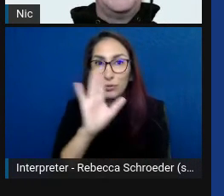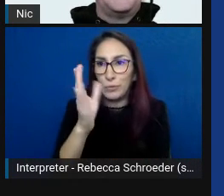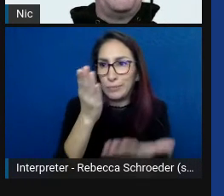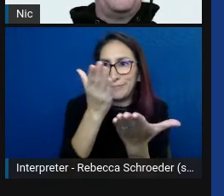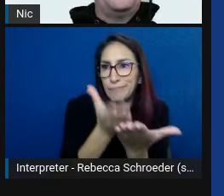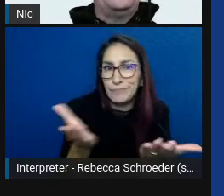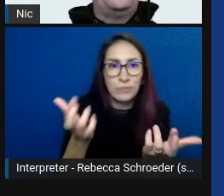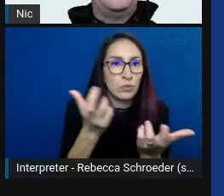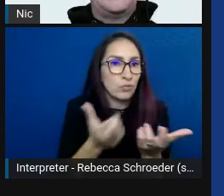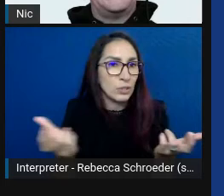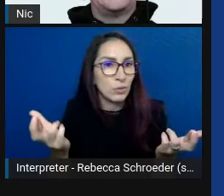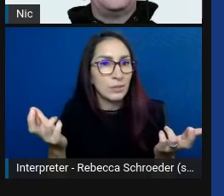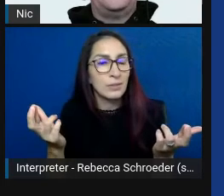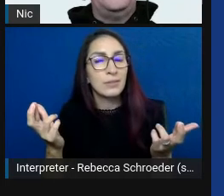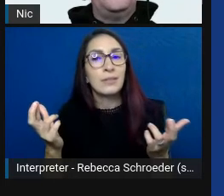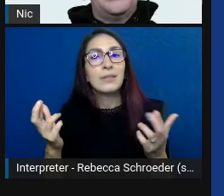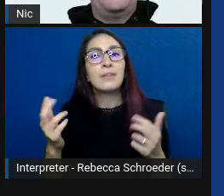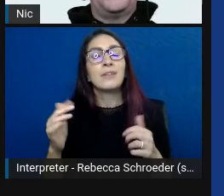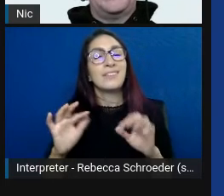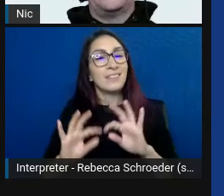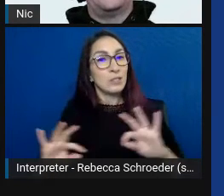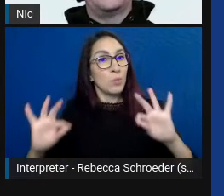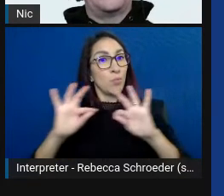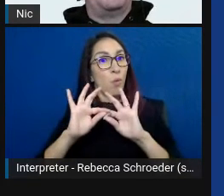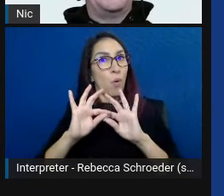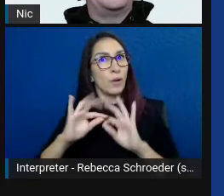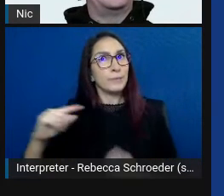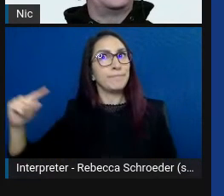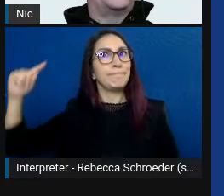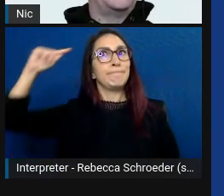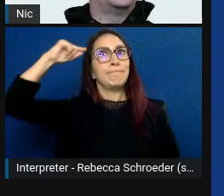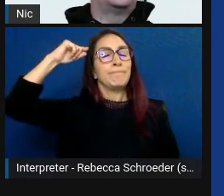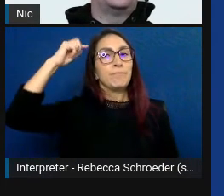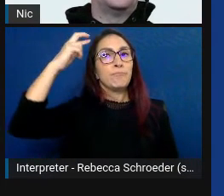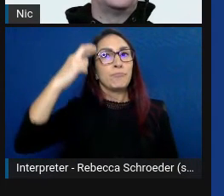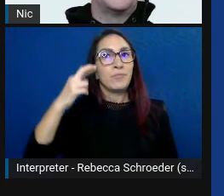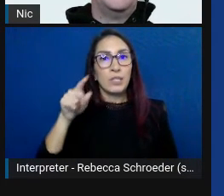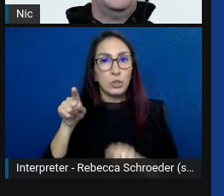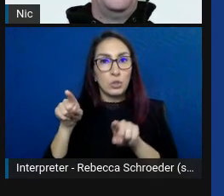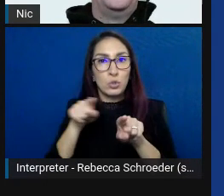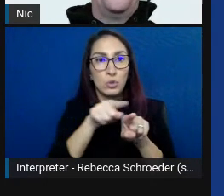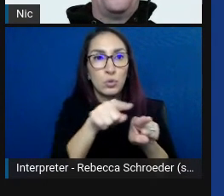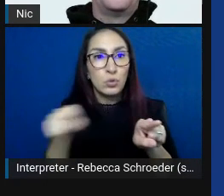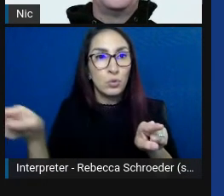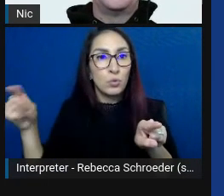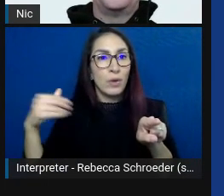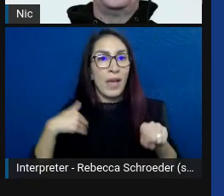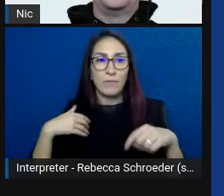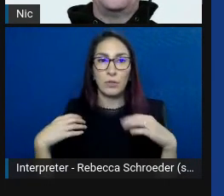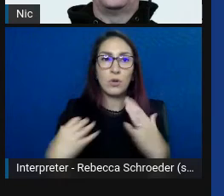It's important to realize that you have a chance to start making this change toward an organizational culture